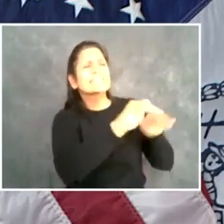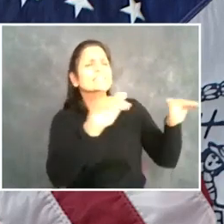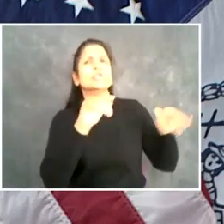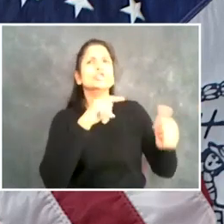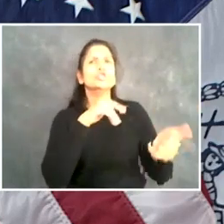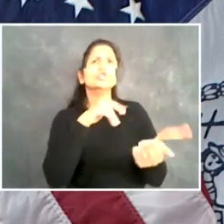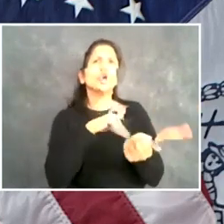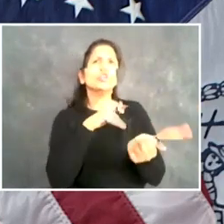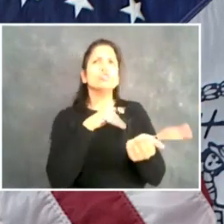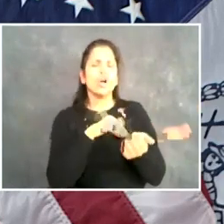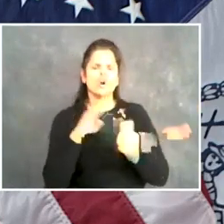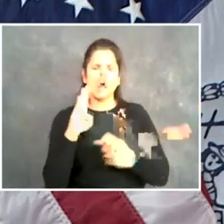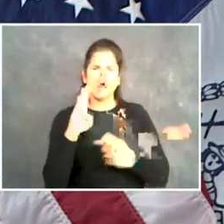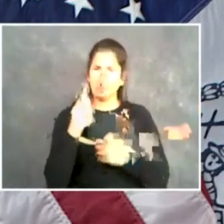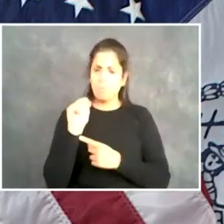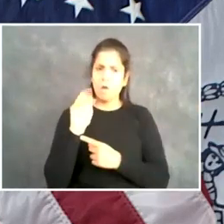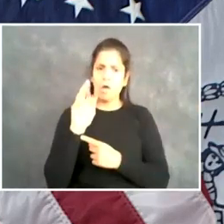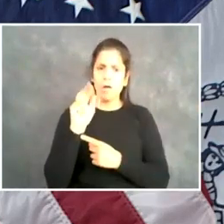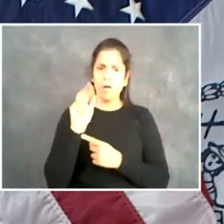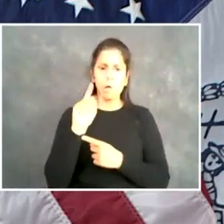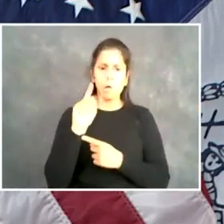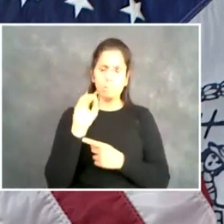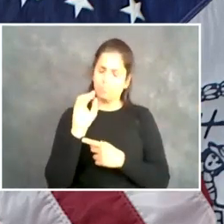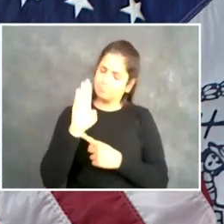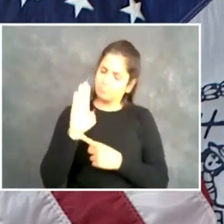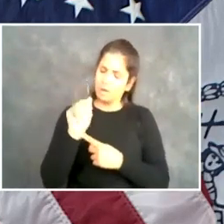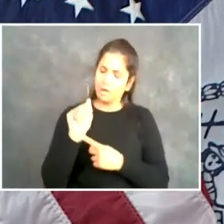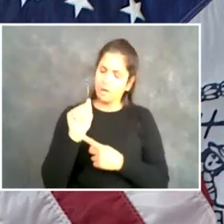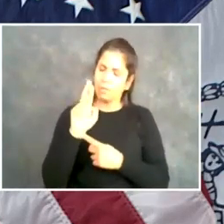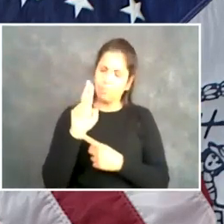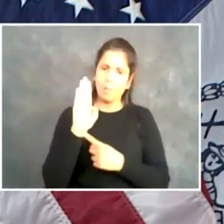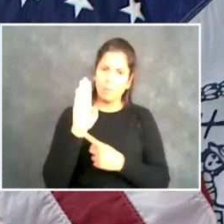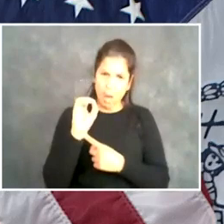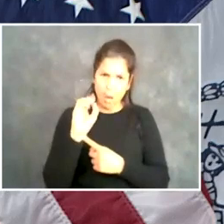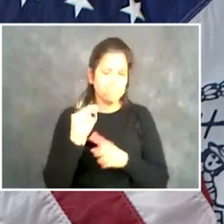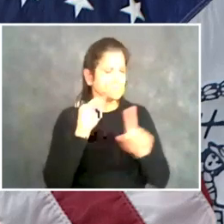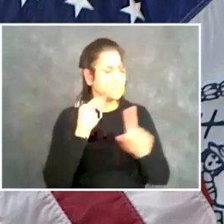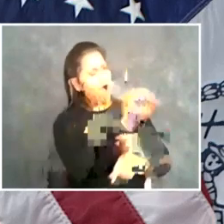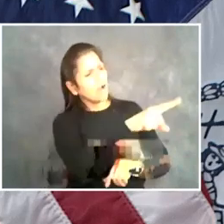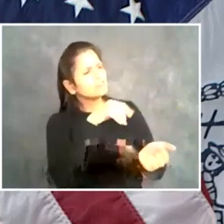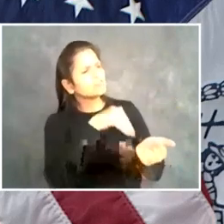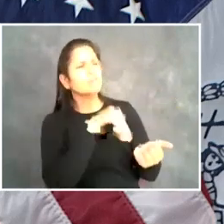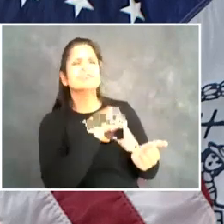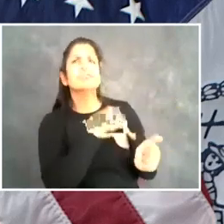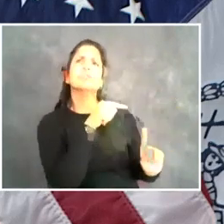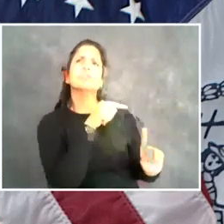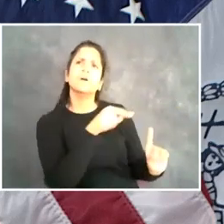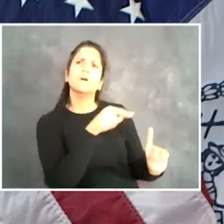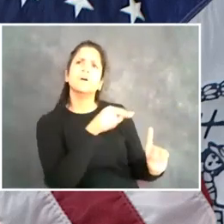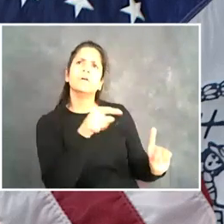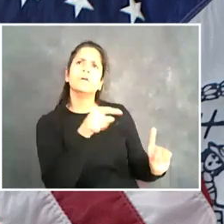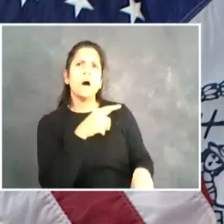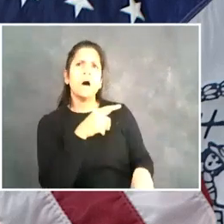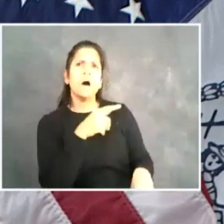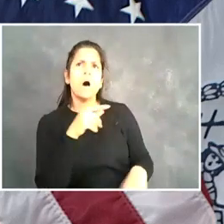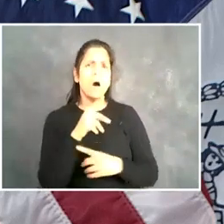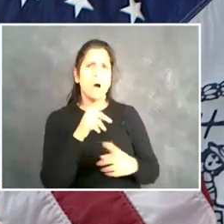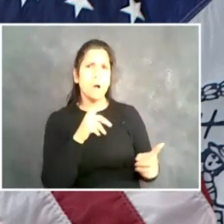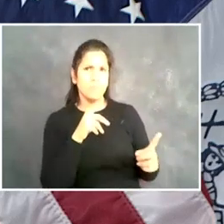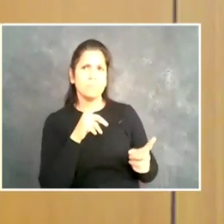, I WOULD TURN TO DR. BARBEAU AND WE HAVE THE VICE PRESIDENT OF HEALTH AND HOSPITALS AND I